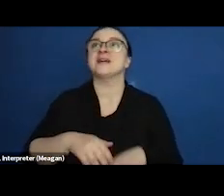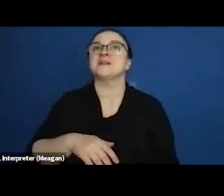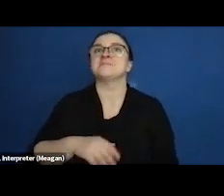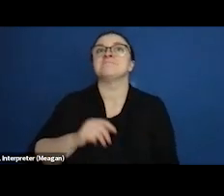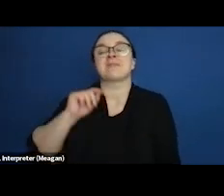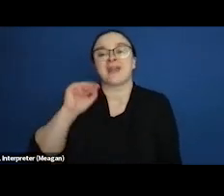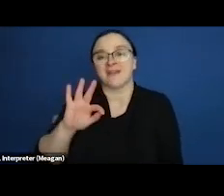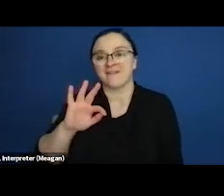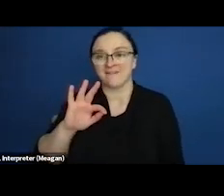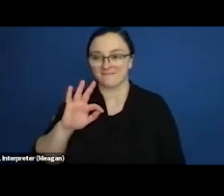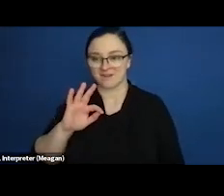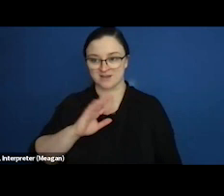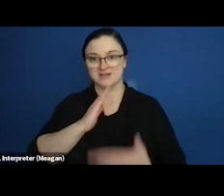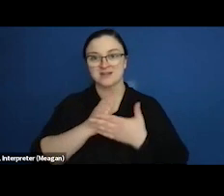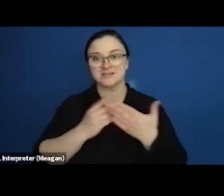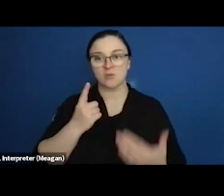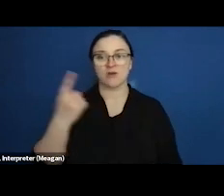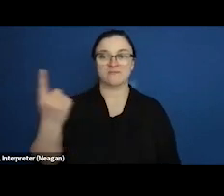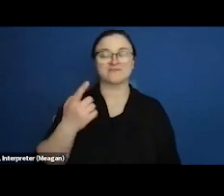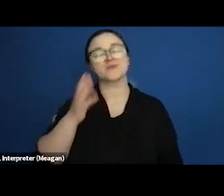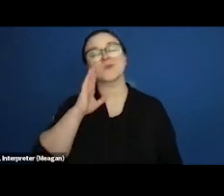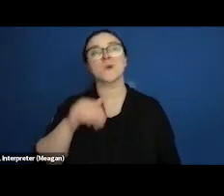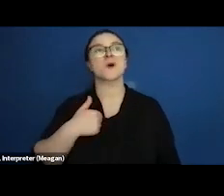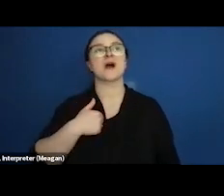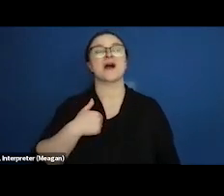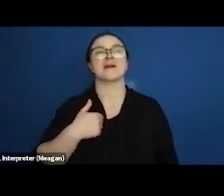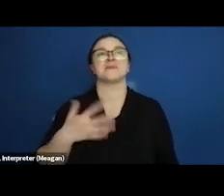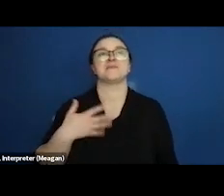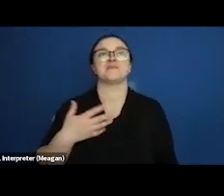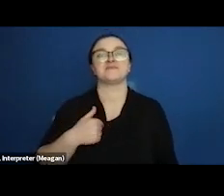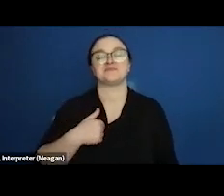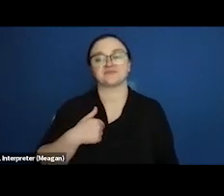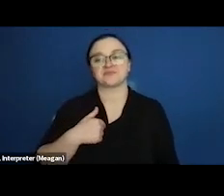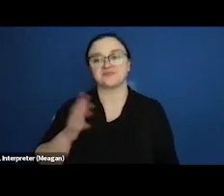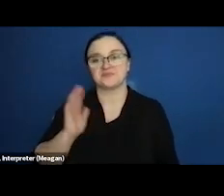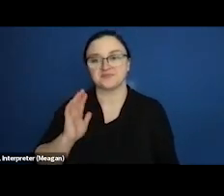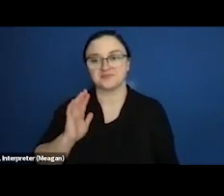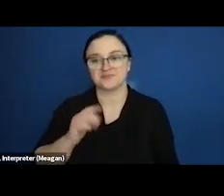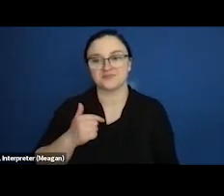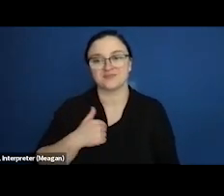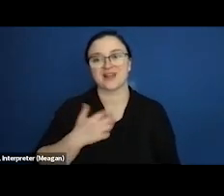If someone comes to you, I used to be... Started this, I don't wanna state my age,